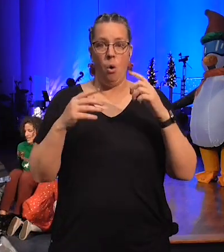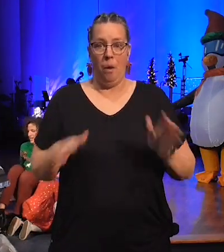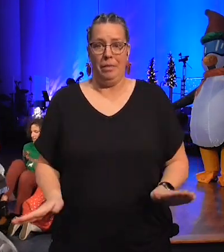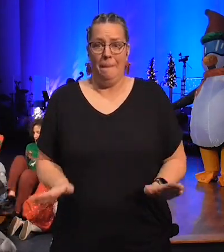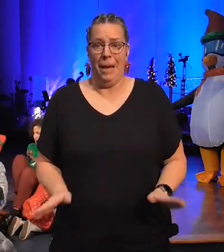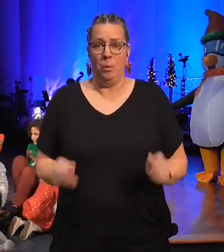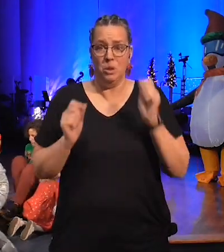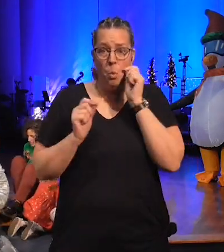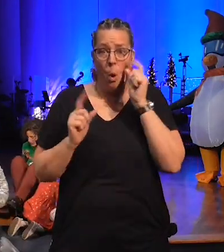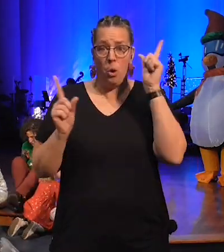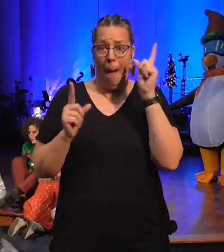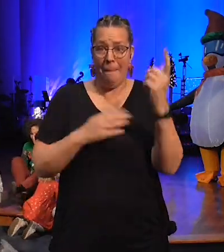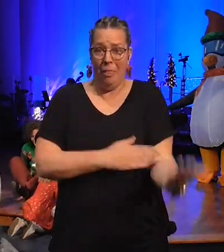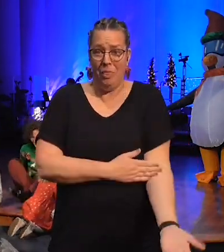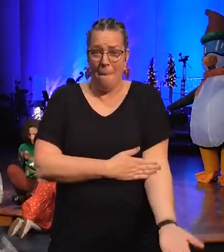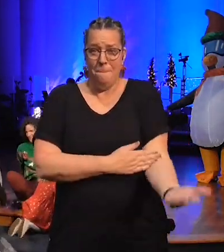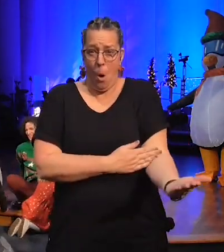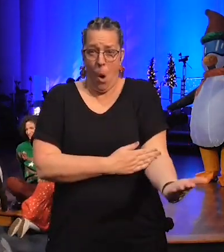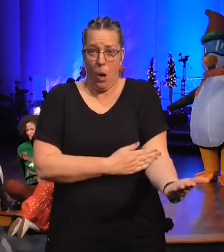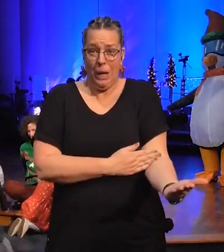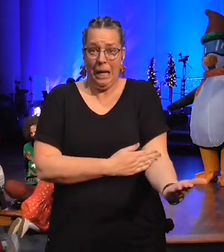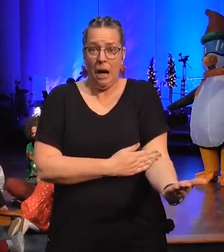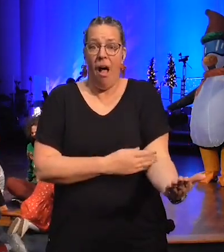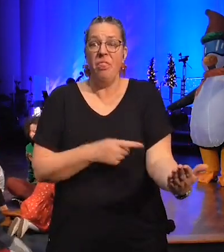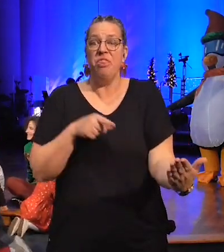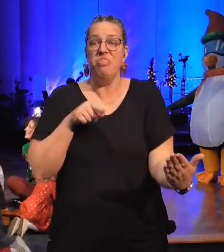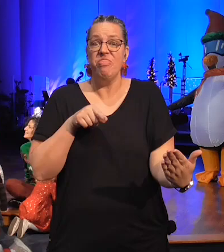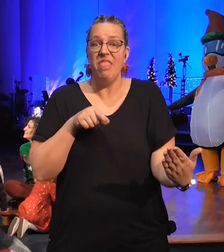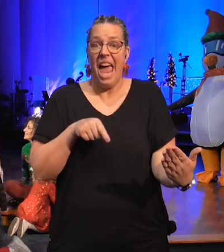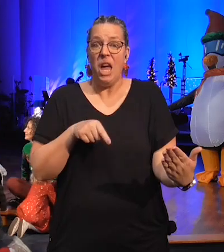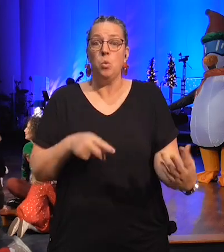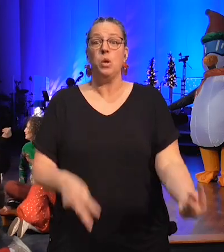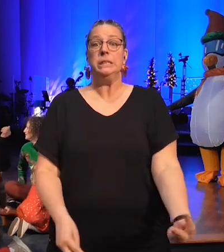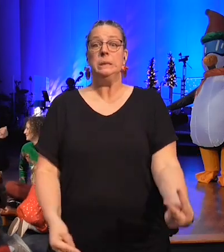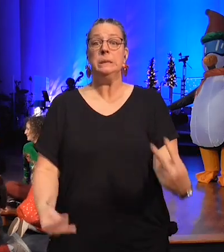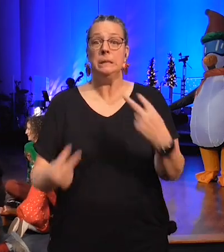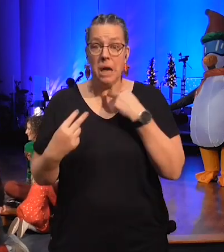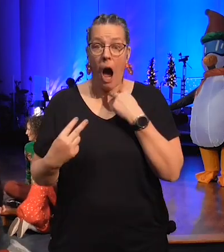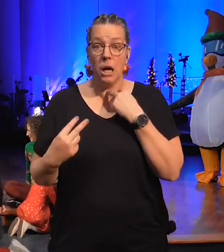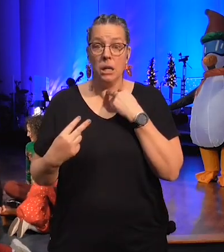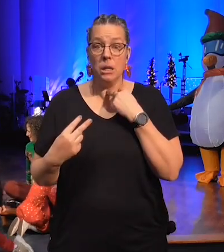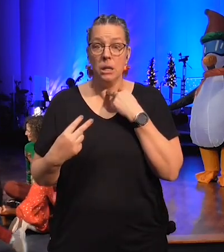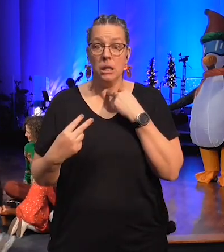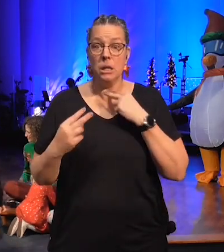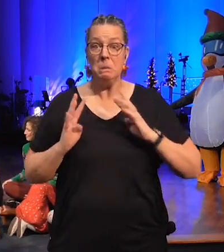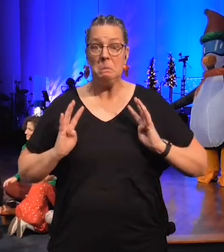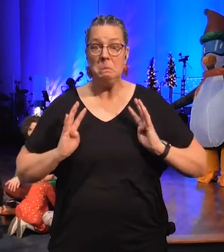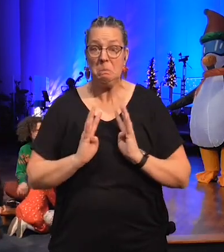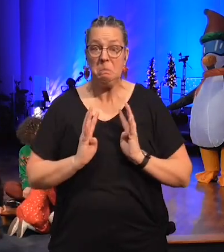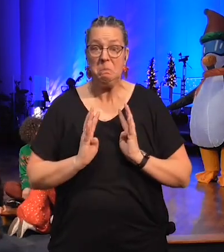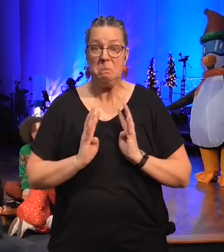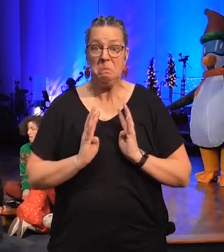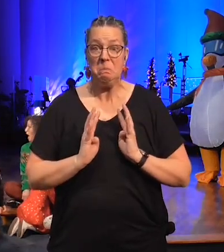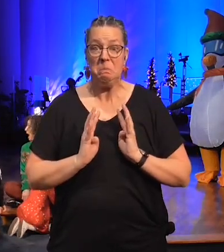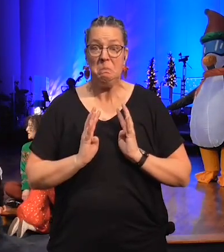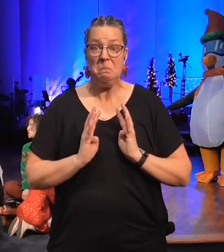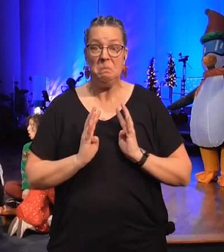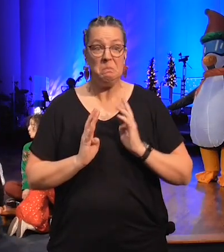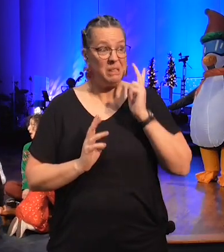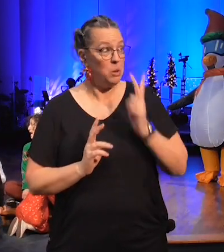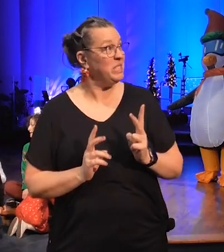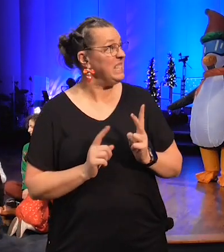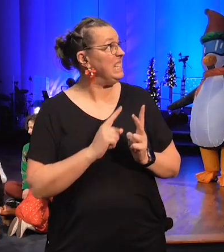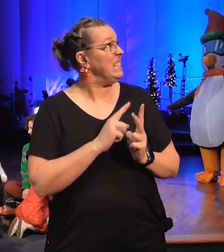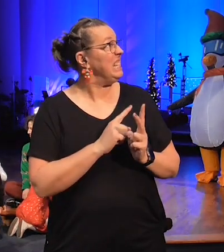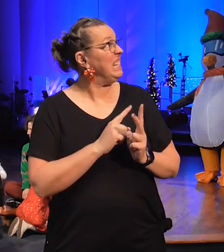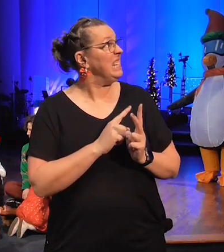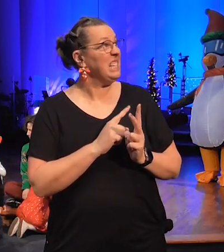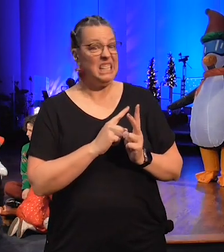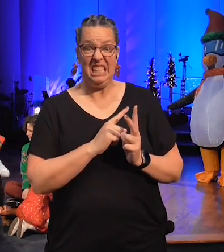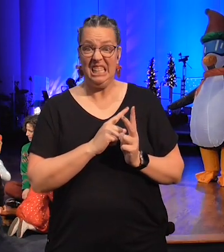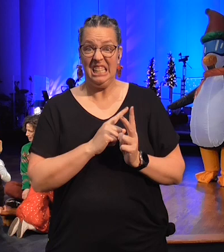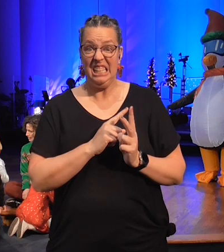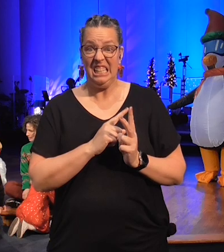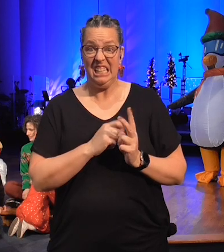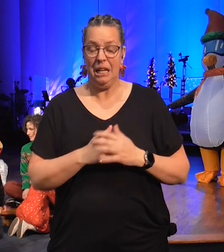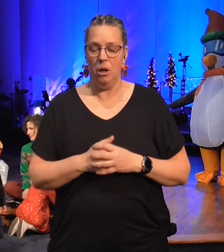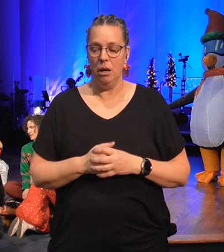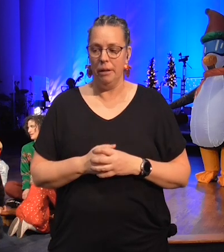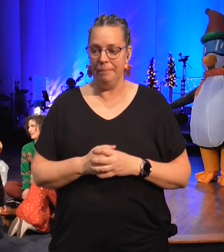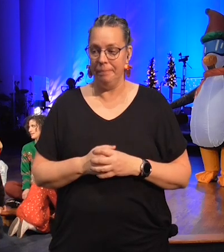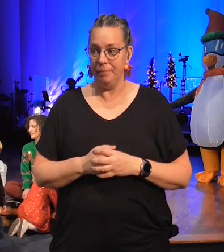to the mountain and when the Penguins woke up the next morning they were stuck see they were stuck